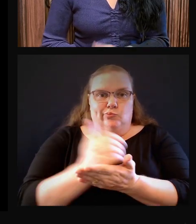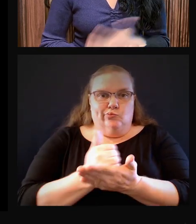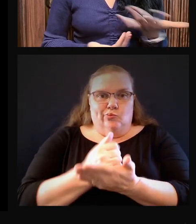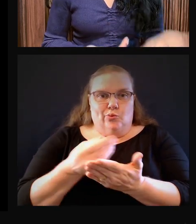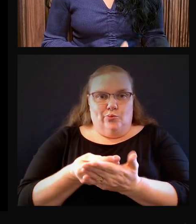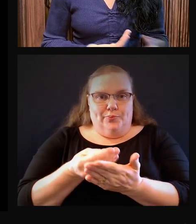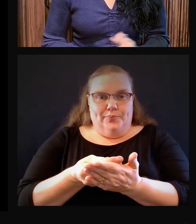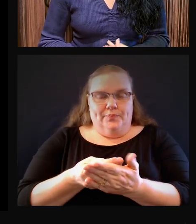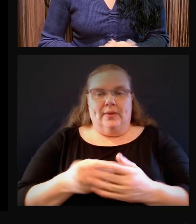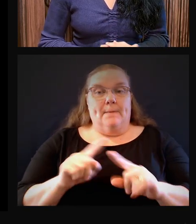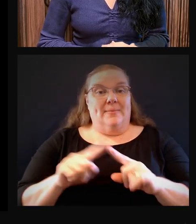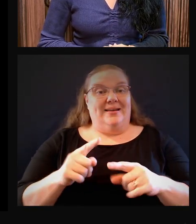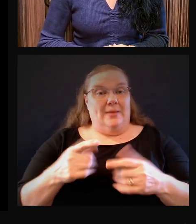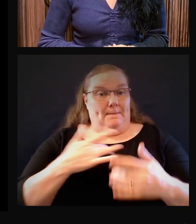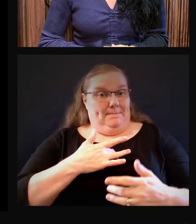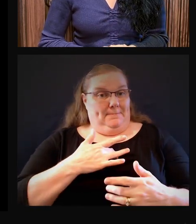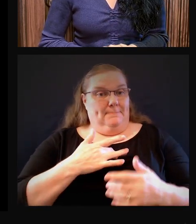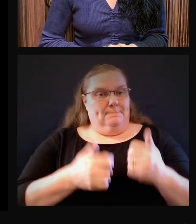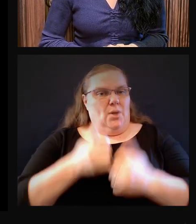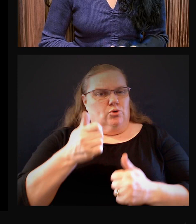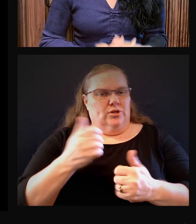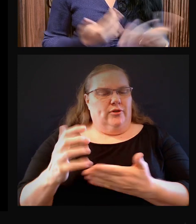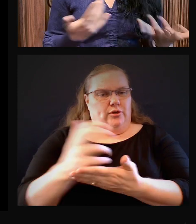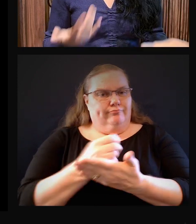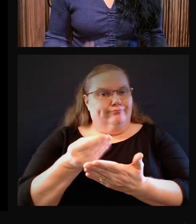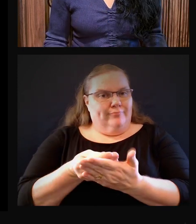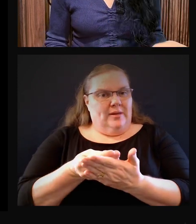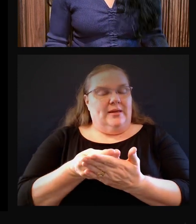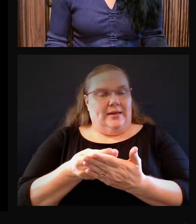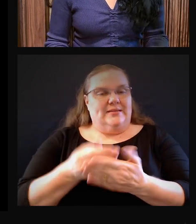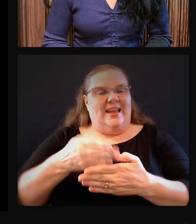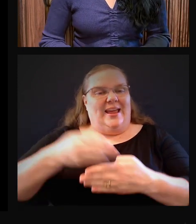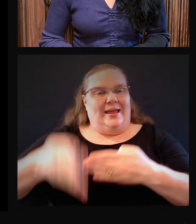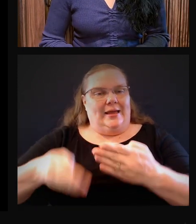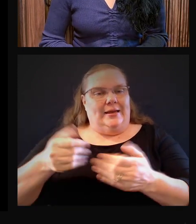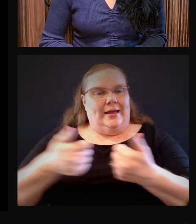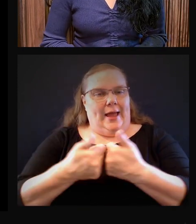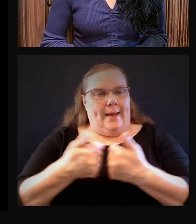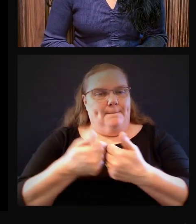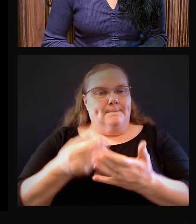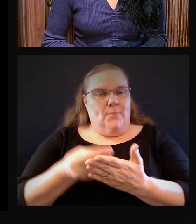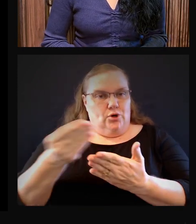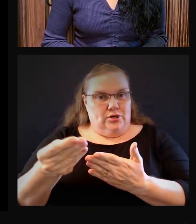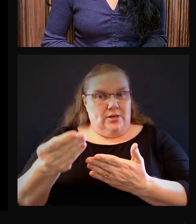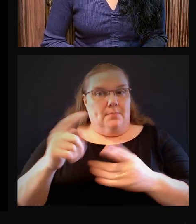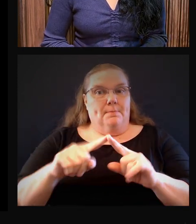So the more time a player spends within your game, the more money they're willing to spend within your title as well.